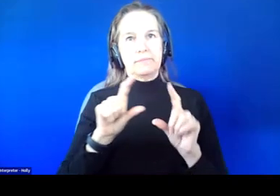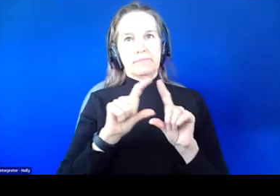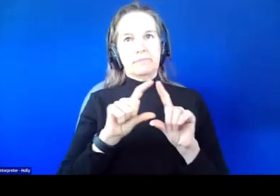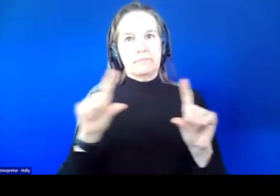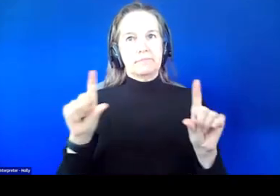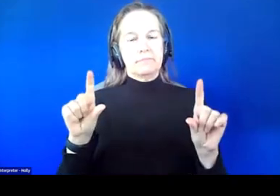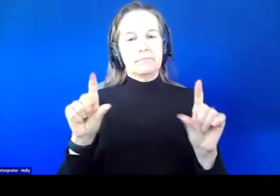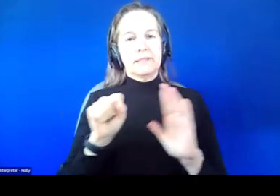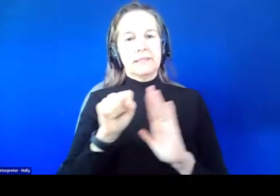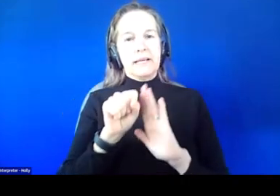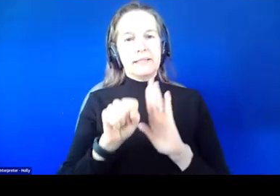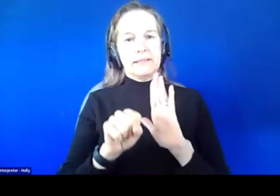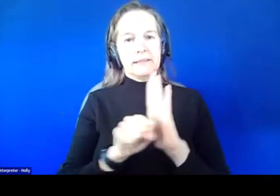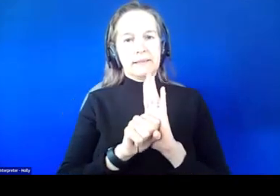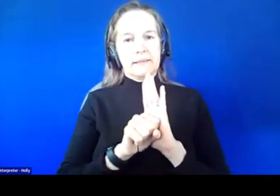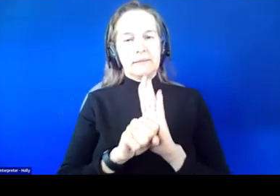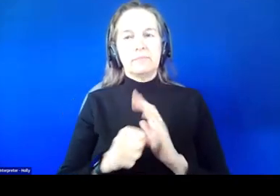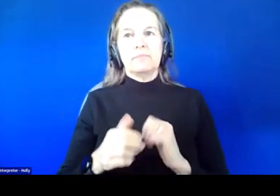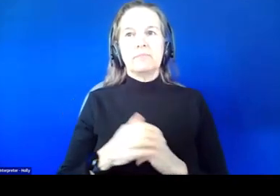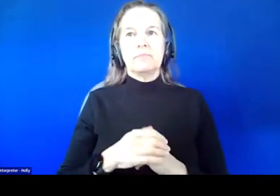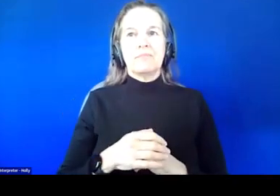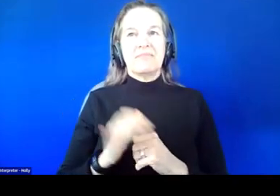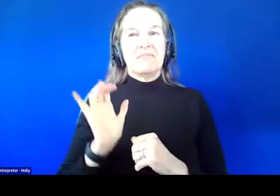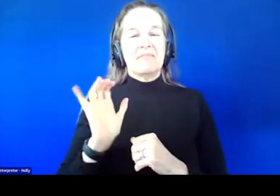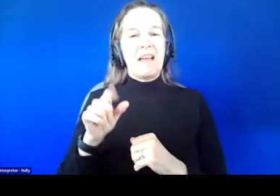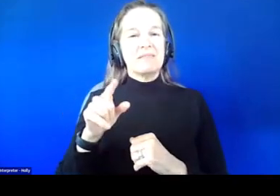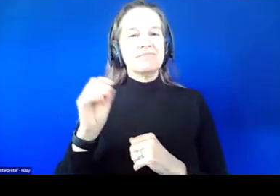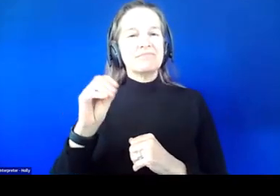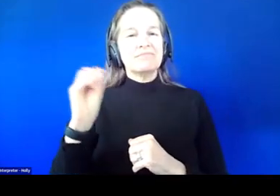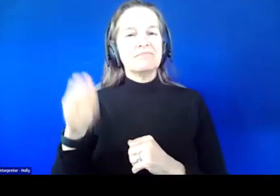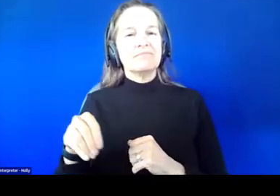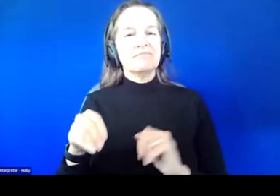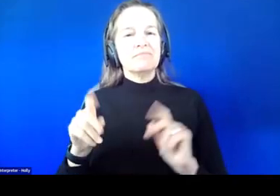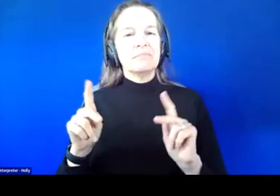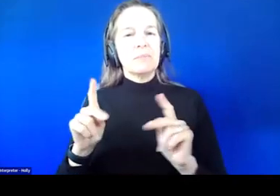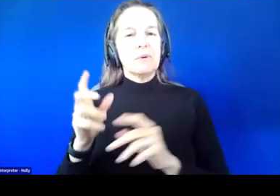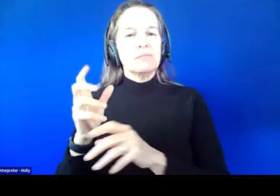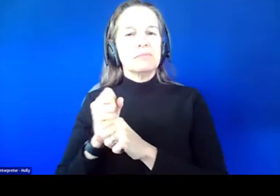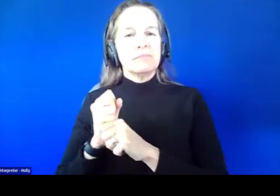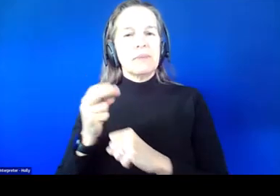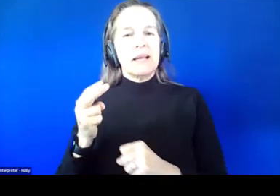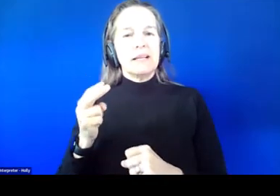ratio of people receiving HCBS compared to